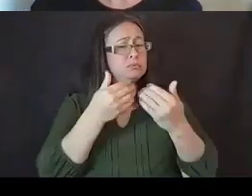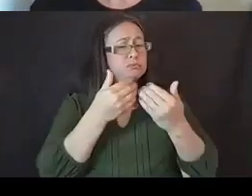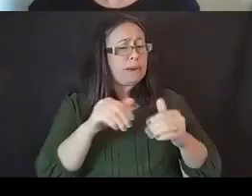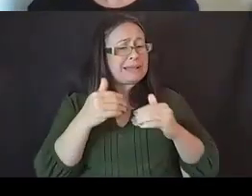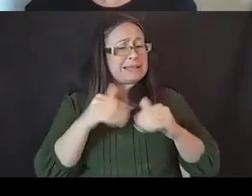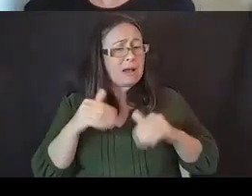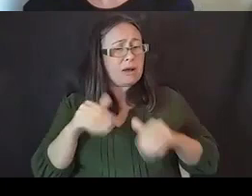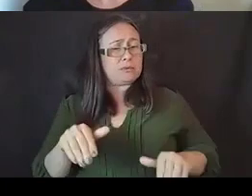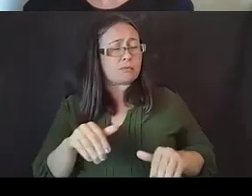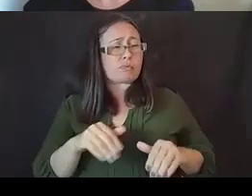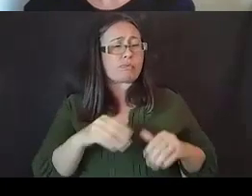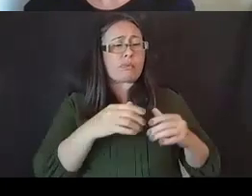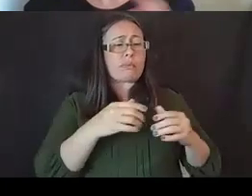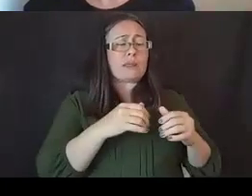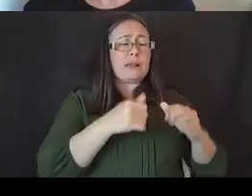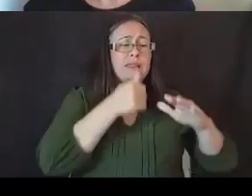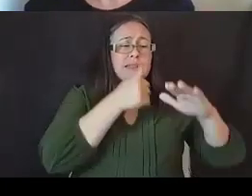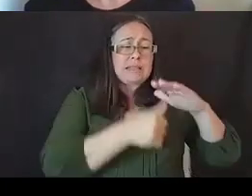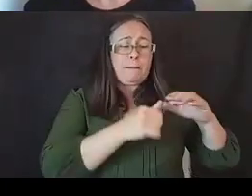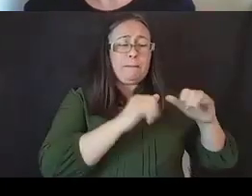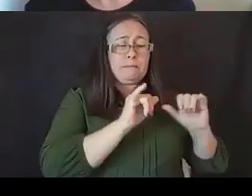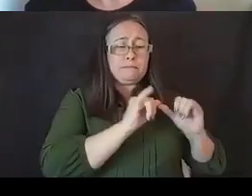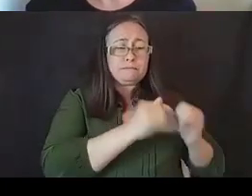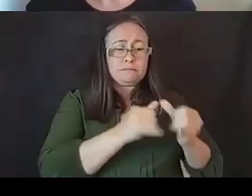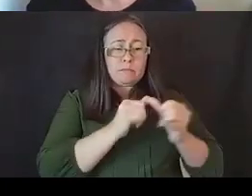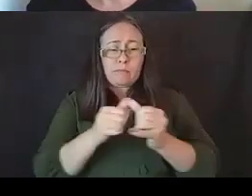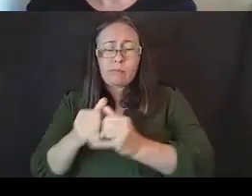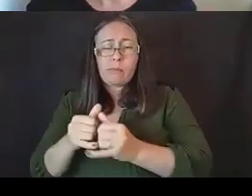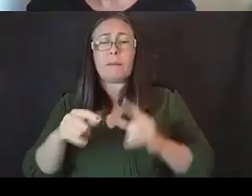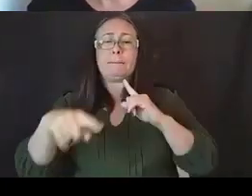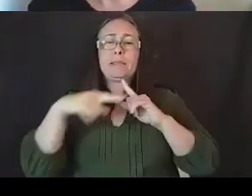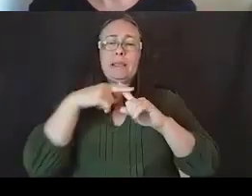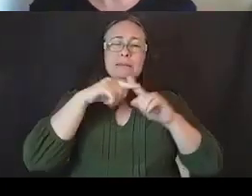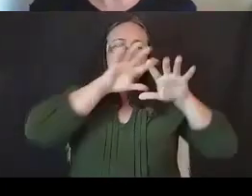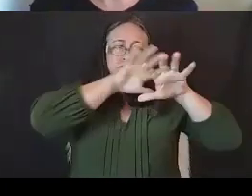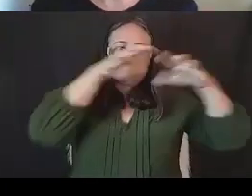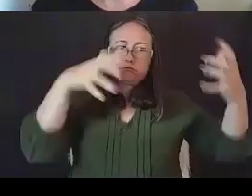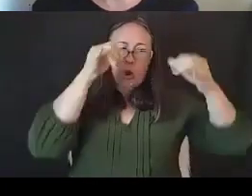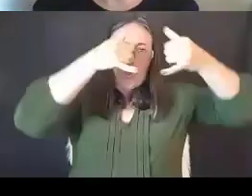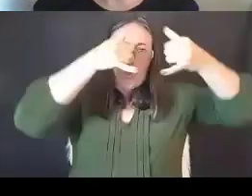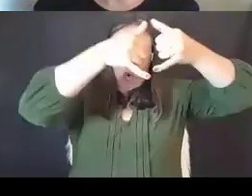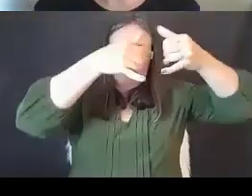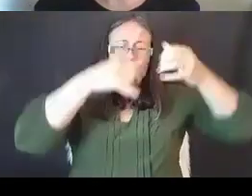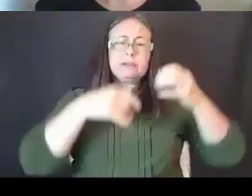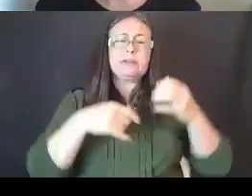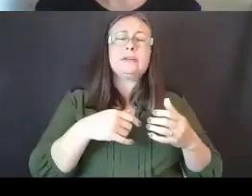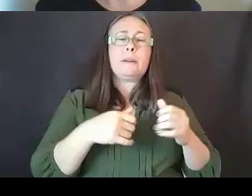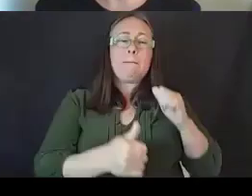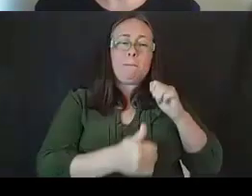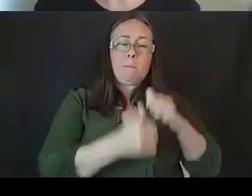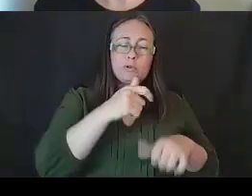and then for the overall award really most of the time you will have the sum of the individual sub projects